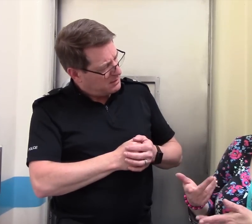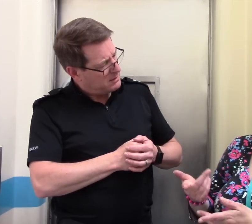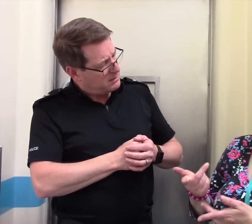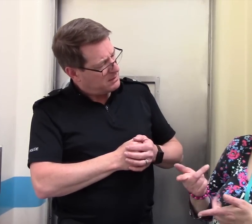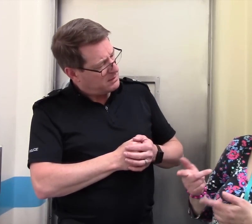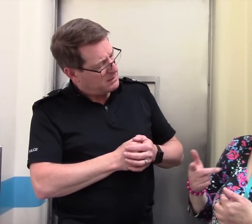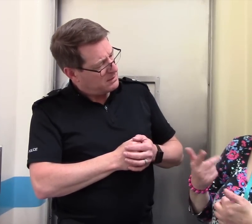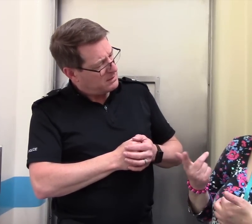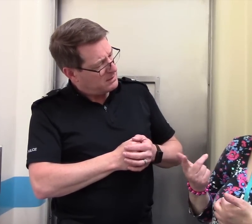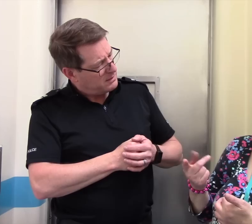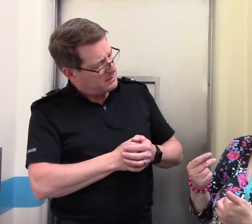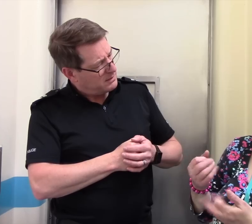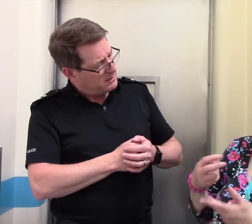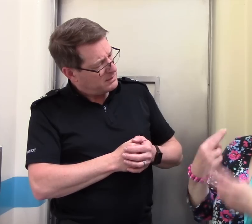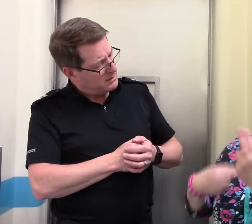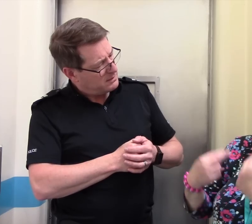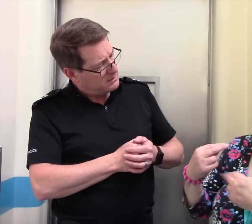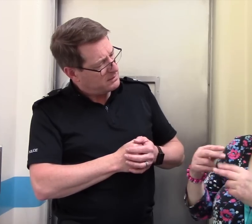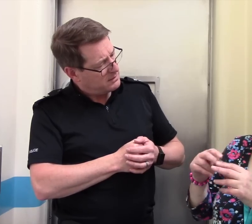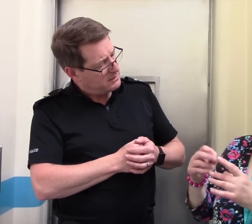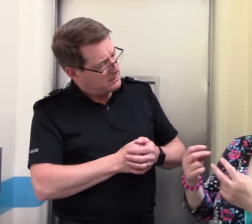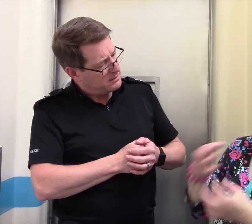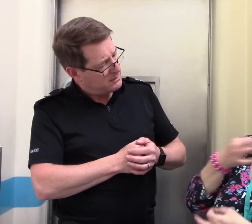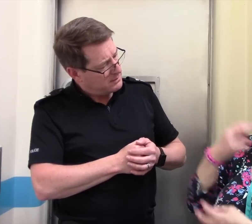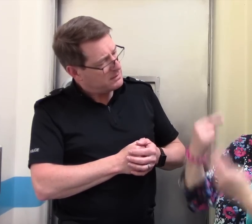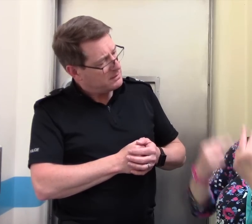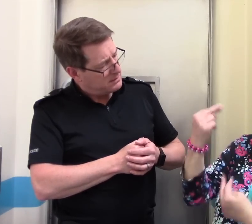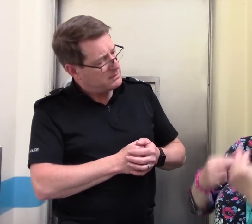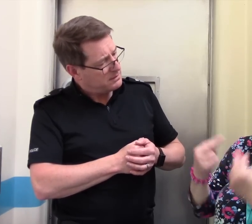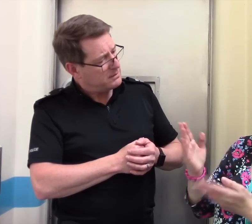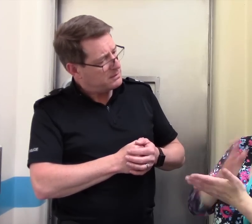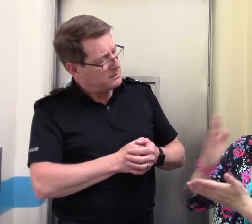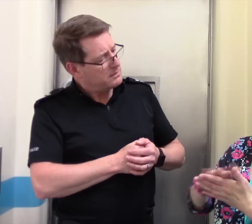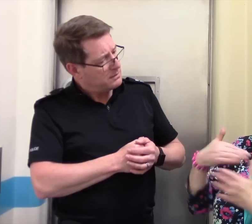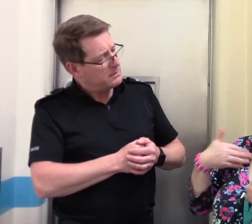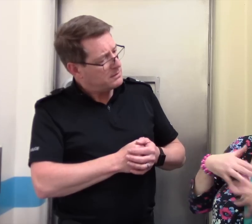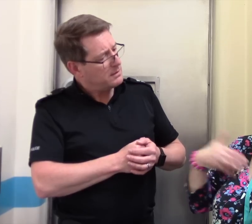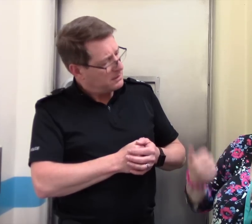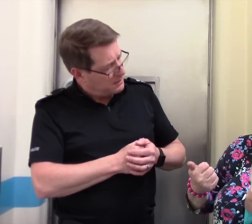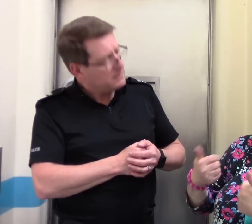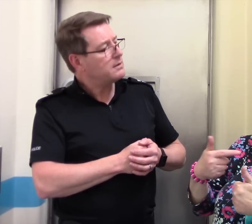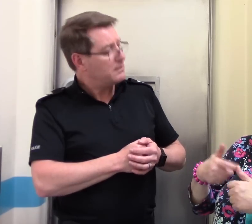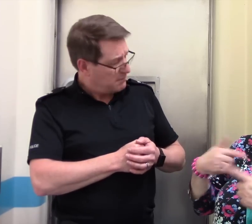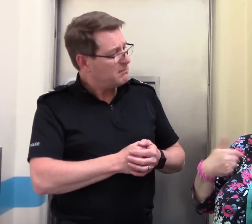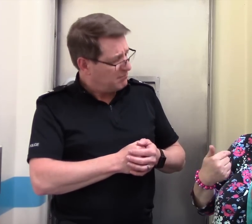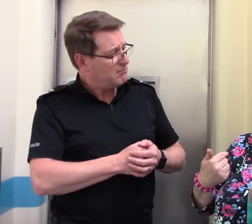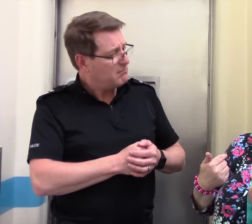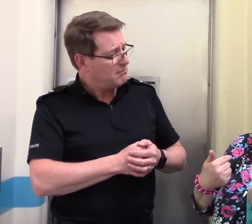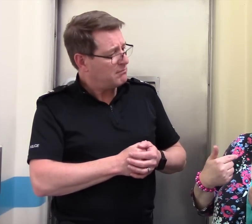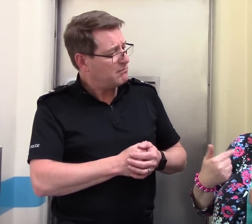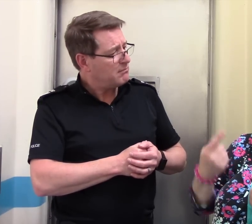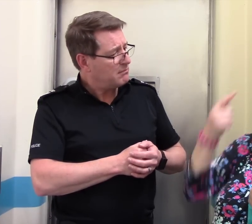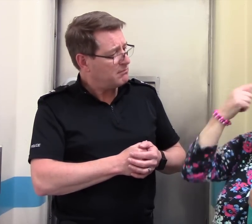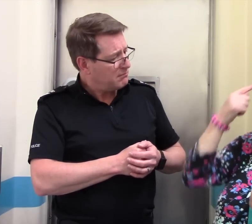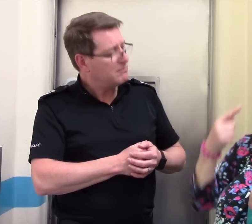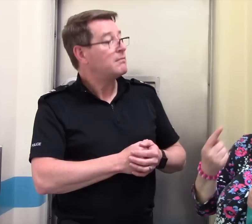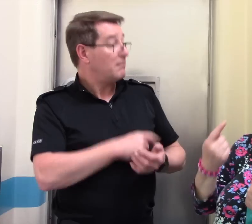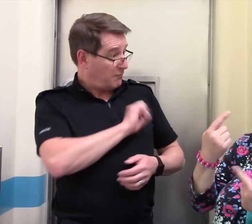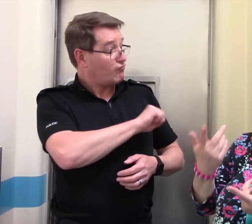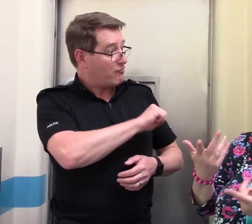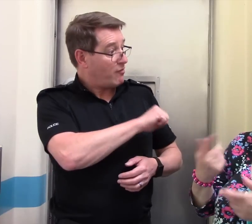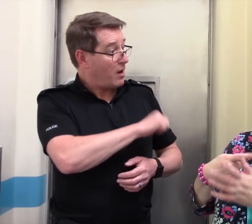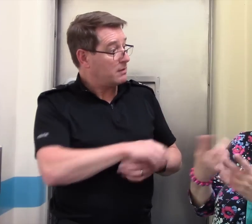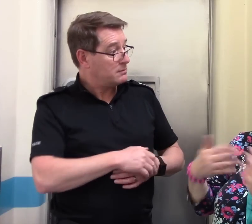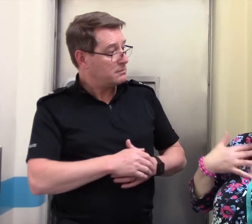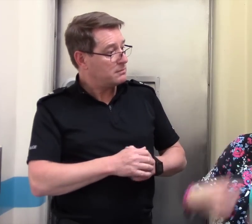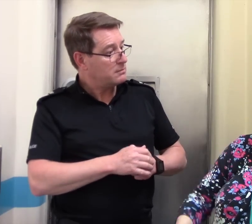Catherine: They risk assess your medical health and your mental health